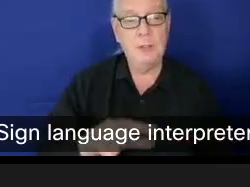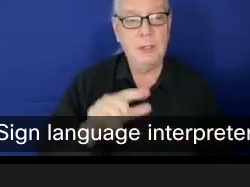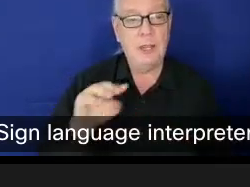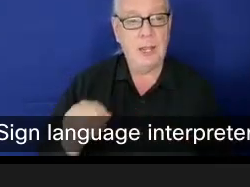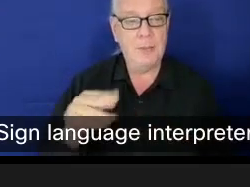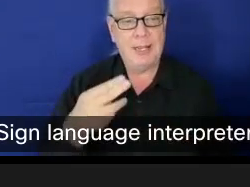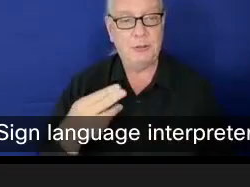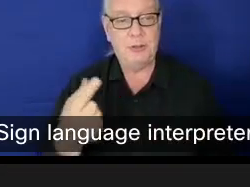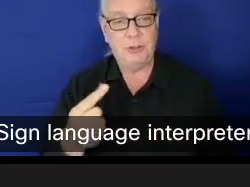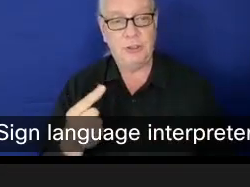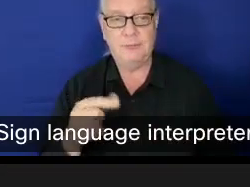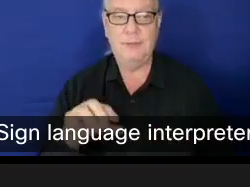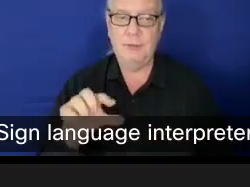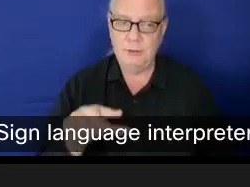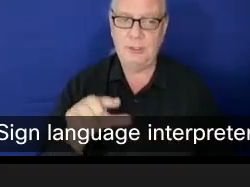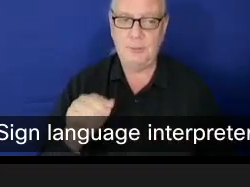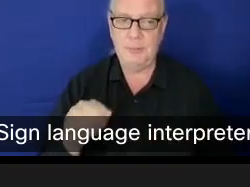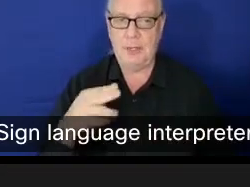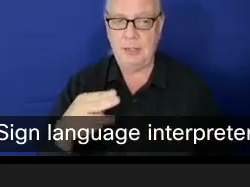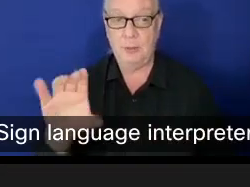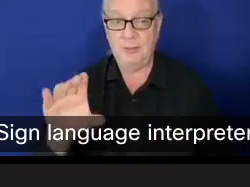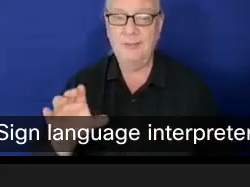to as the gay men's health crisis and ACRIA has a